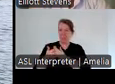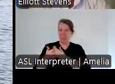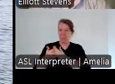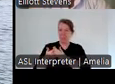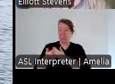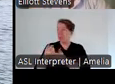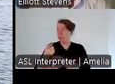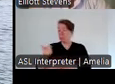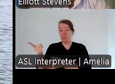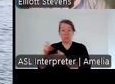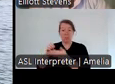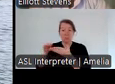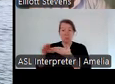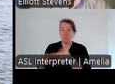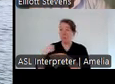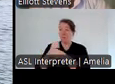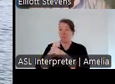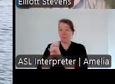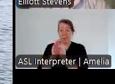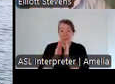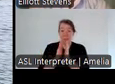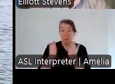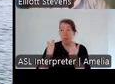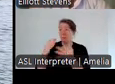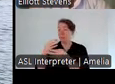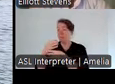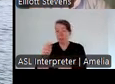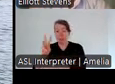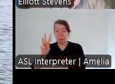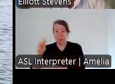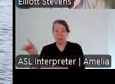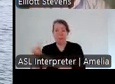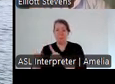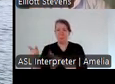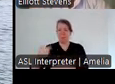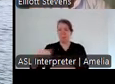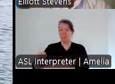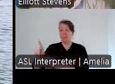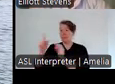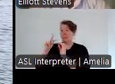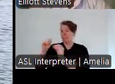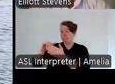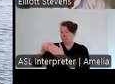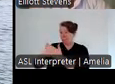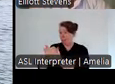or they're making digital books and we're not really talking about how to make sure their headings are accessible,